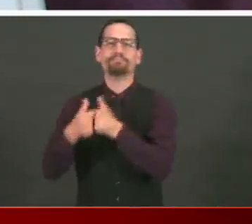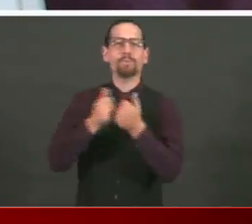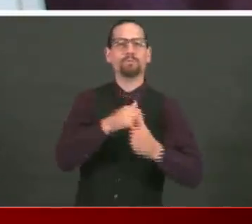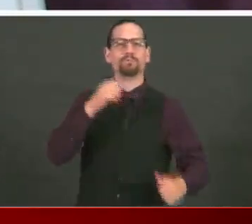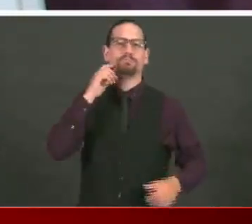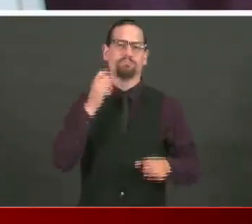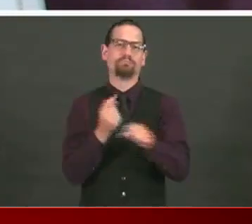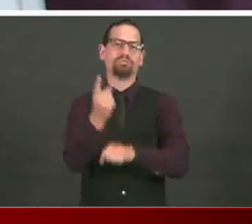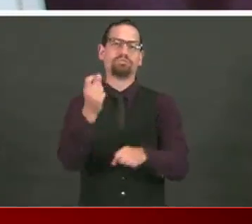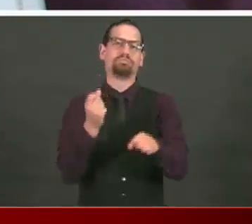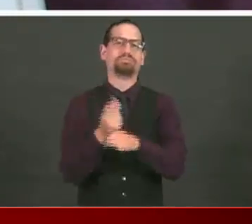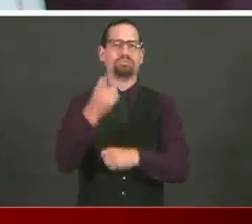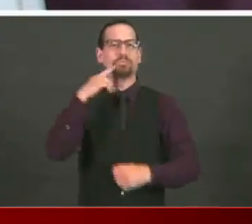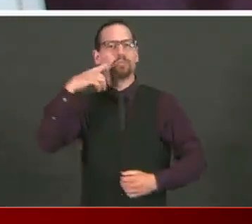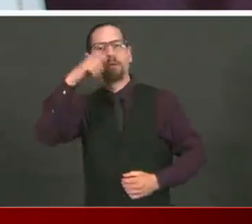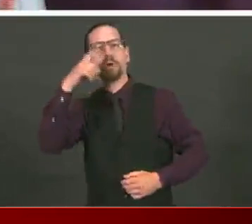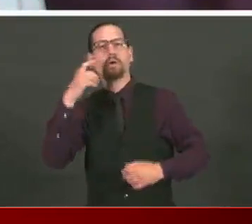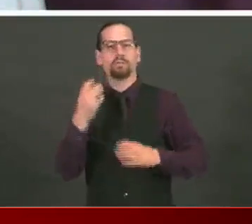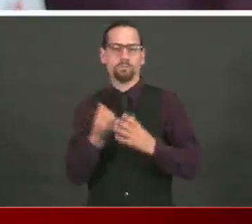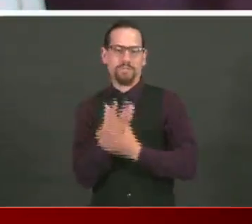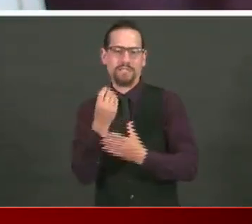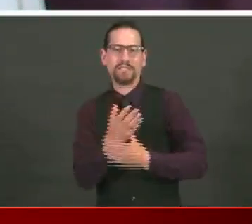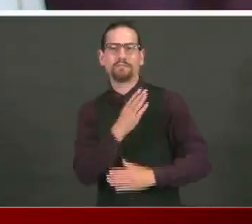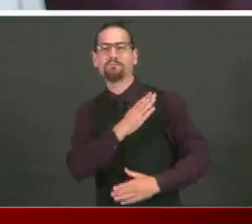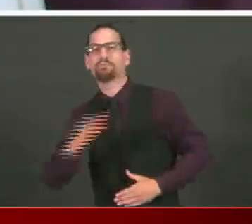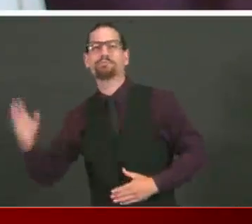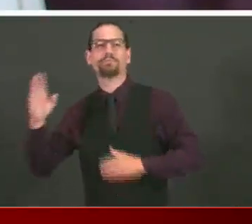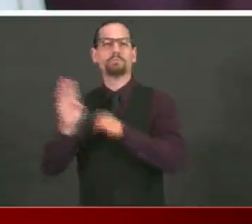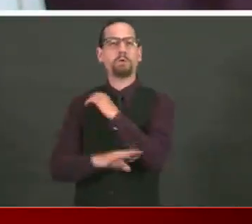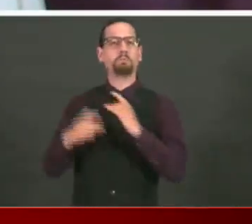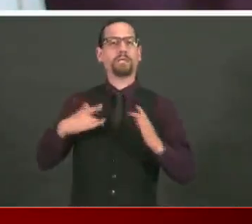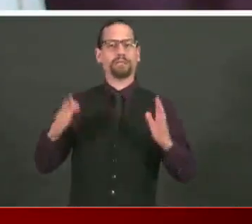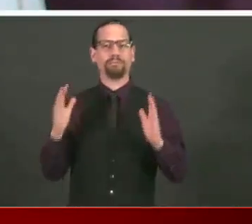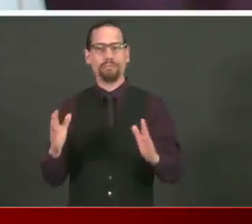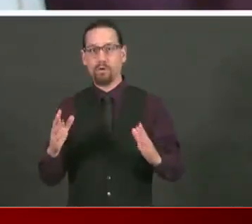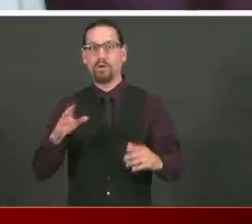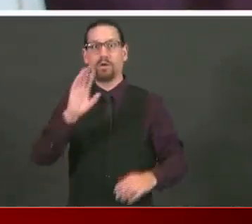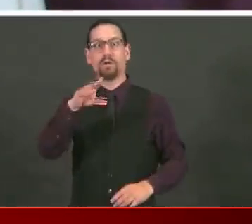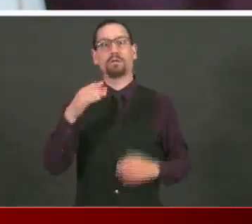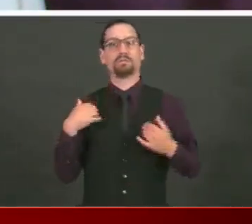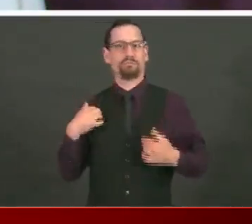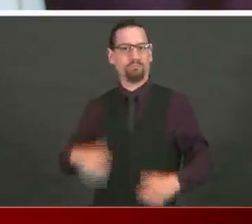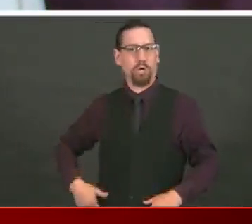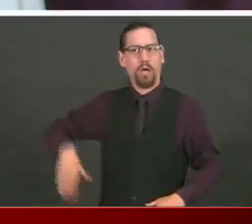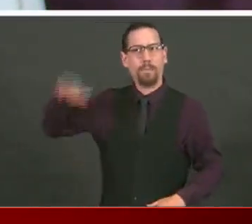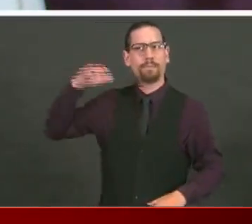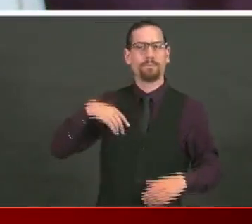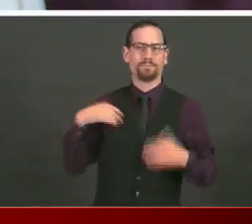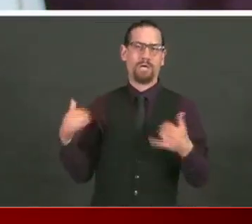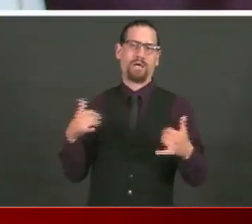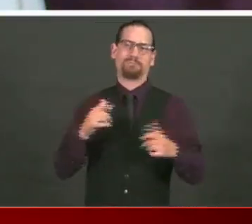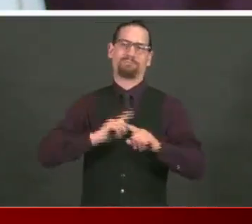IT IS IMPORTANT TO ME, AS YOUR GOVERNOR, A MOTHER, AND SOMEONE WHO PLAYED SPORTS, TO DO EVERYTHING I CAN TO GET KIDS OUT SAFELY.